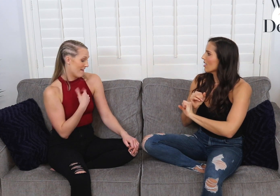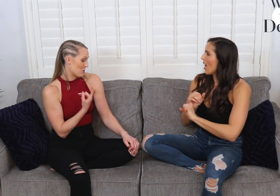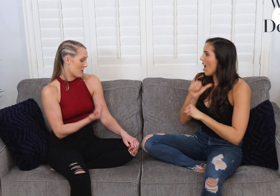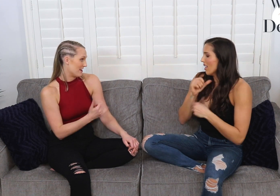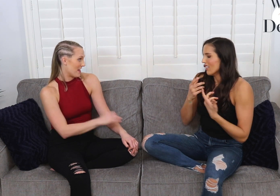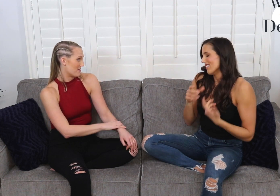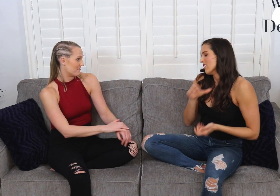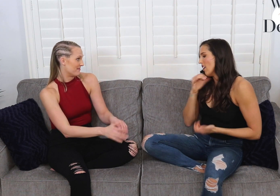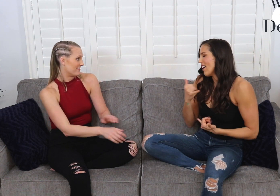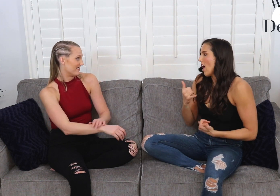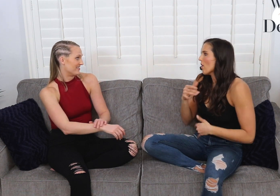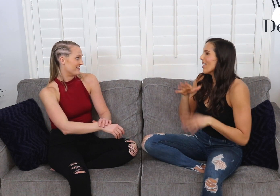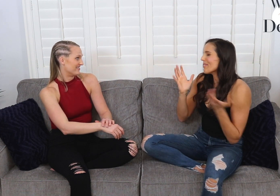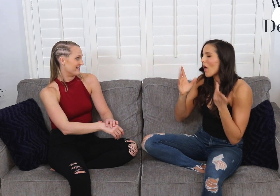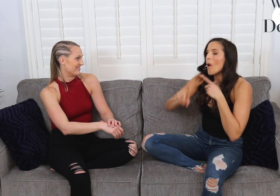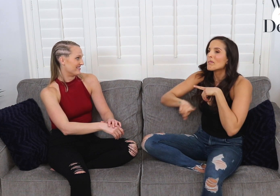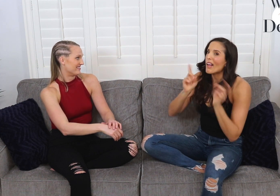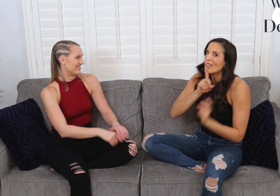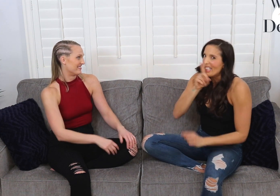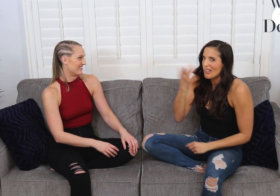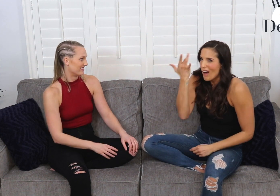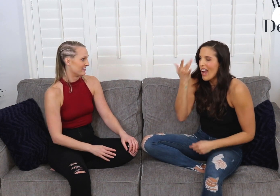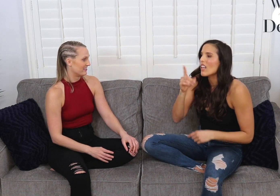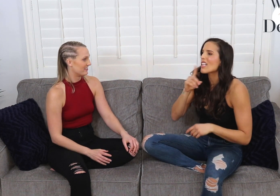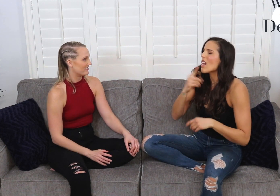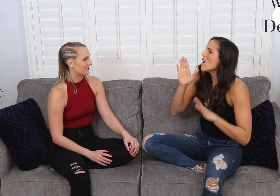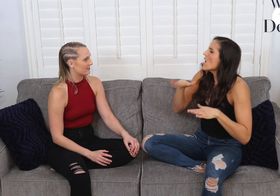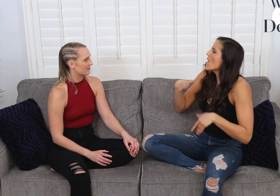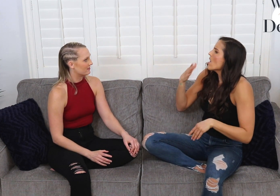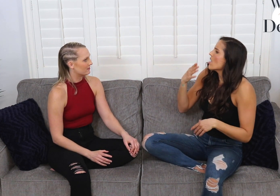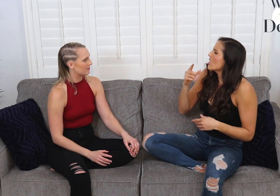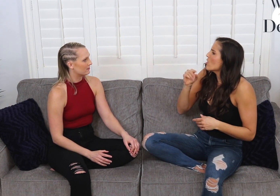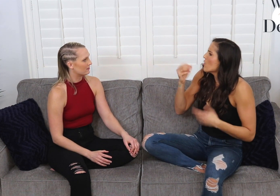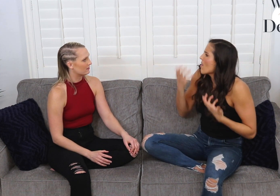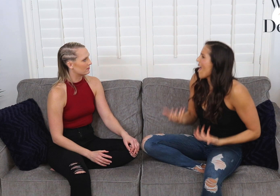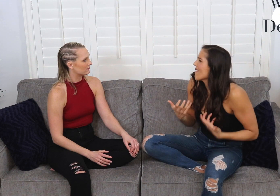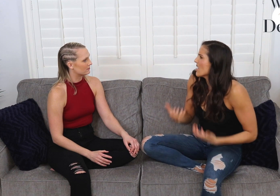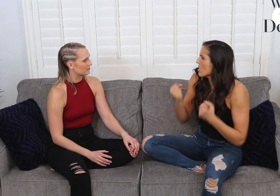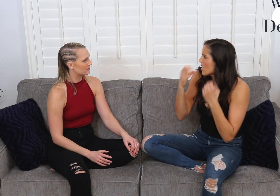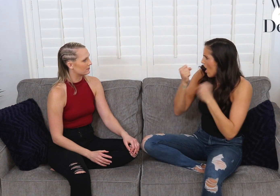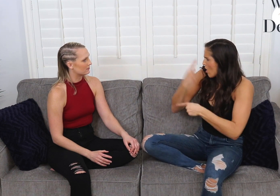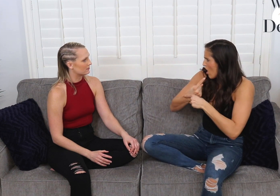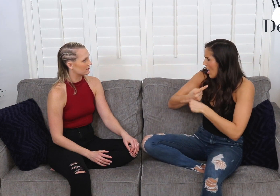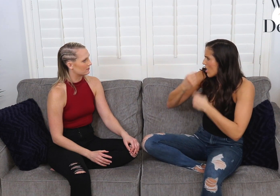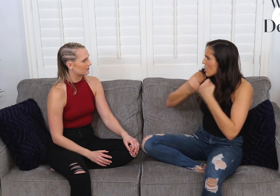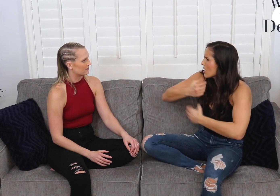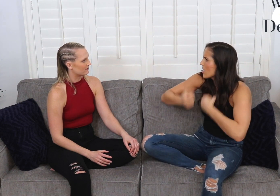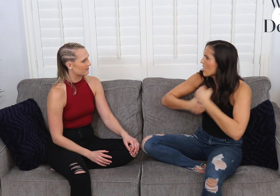Well, I don't have one on now... Me either but, they said Wouldn't it be too heavy to sign with?